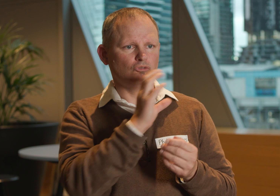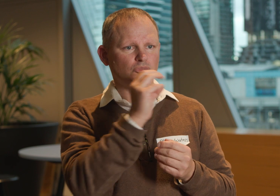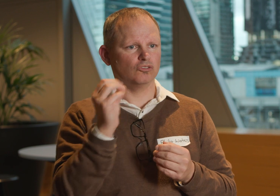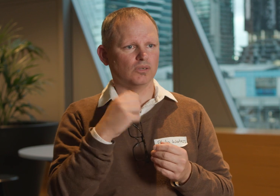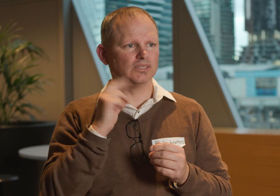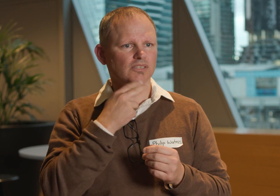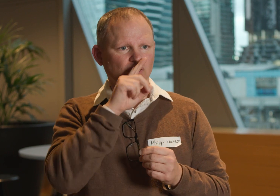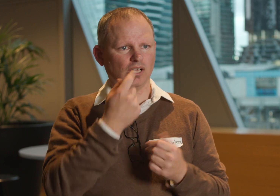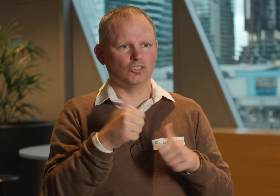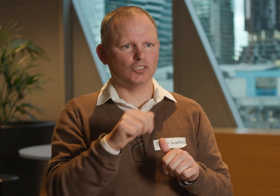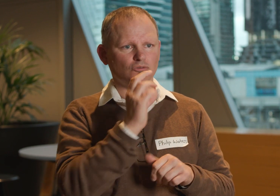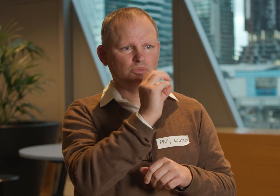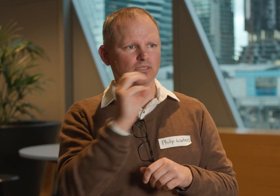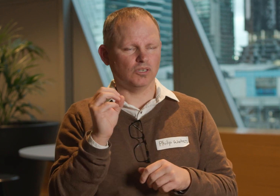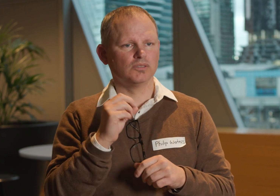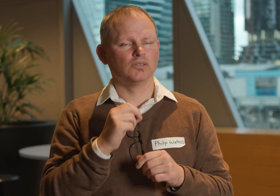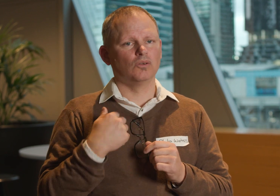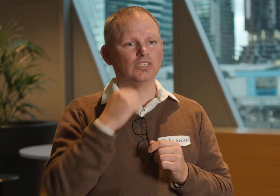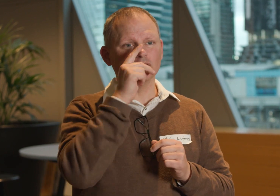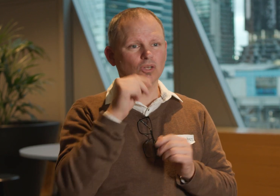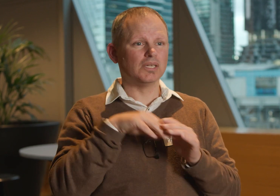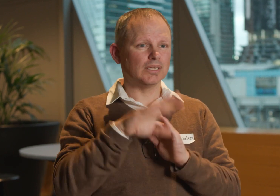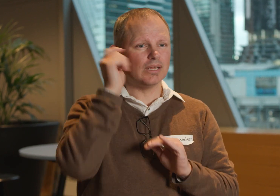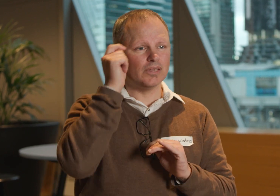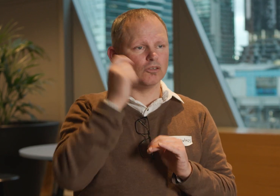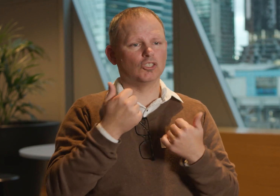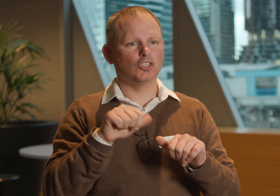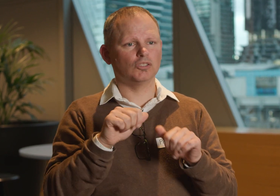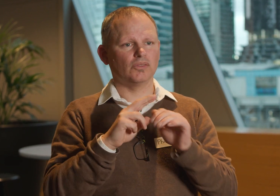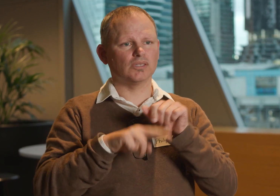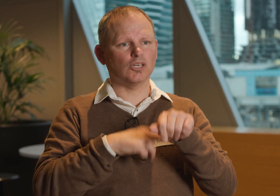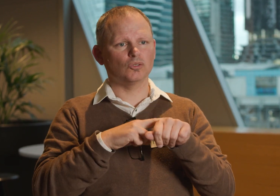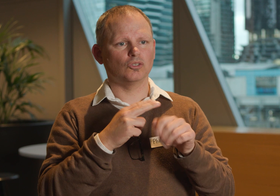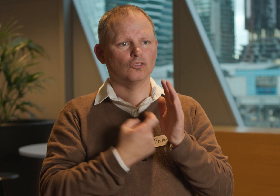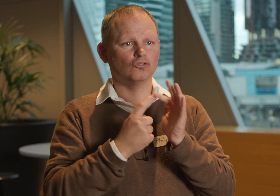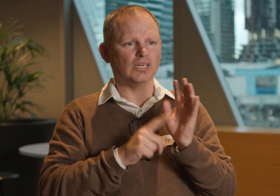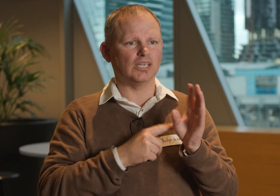when in the instance of calling triple zero, deaf and hard of hearing people can't call triple